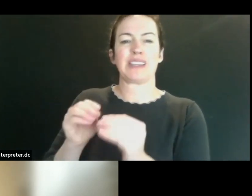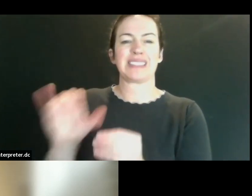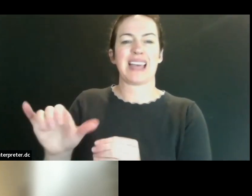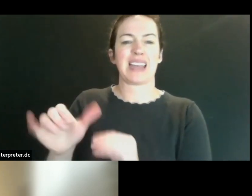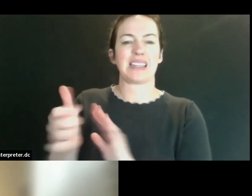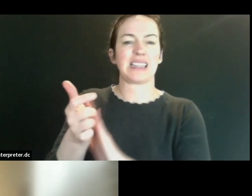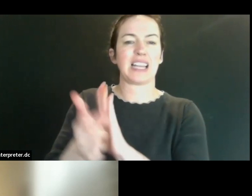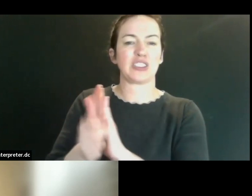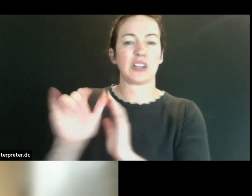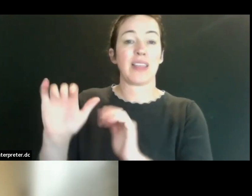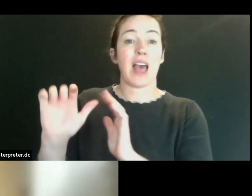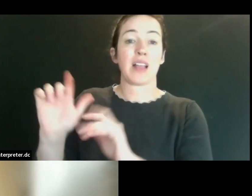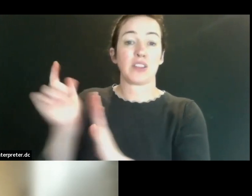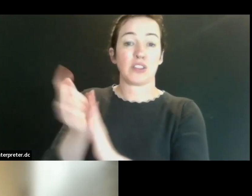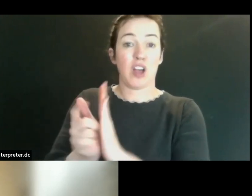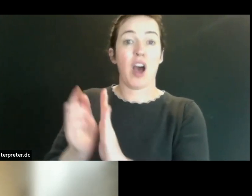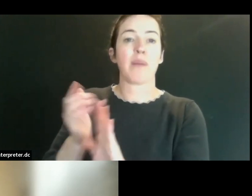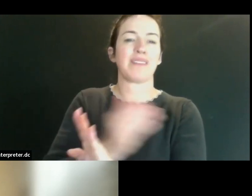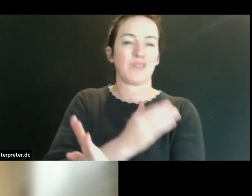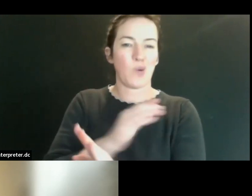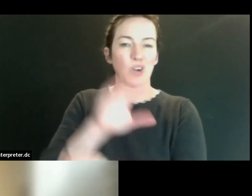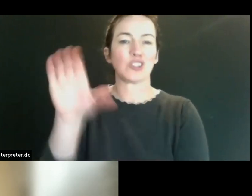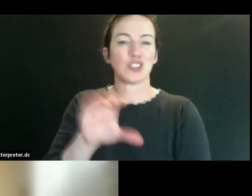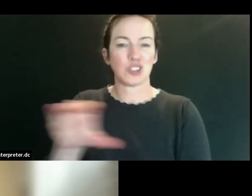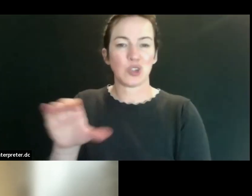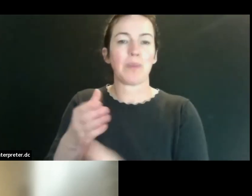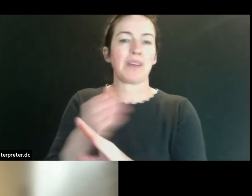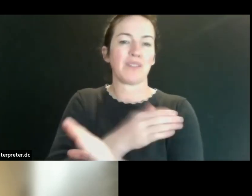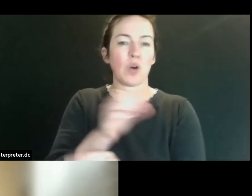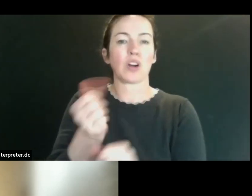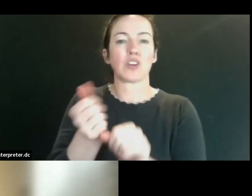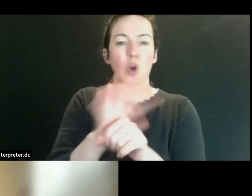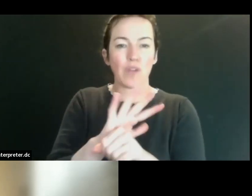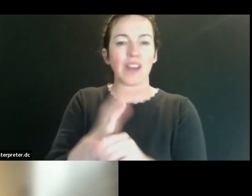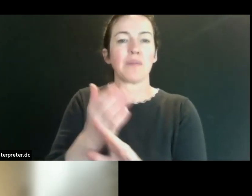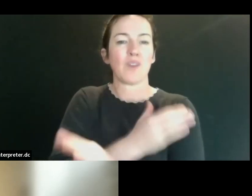That law was made before zoom, before COVID, before all these innovations, because we'd